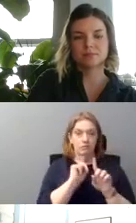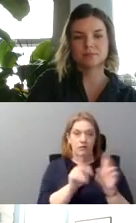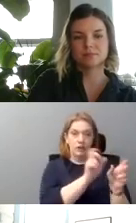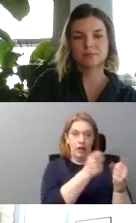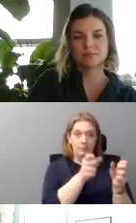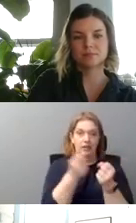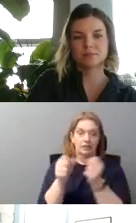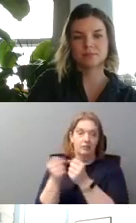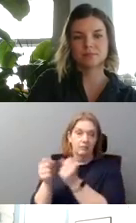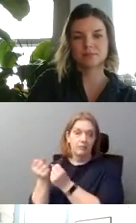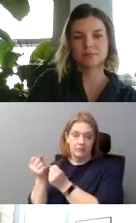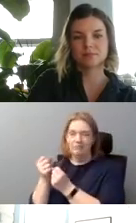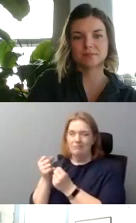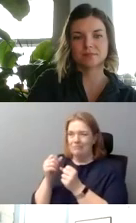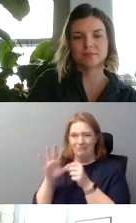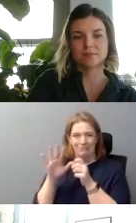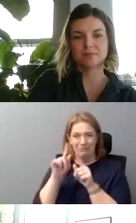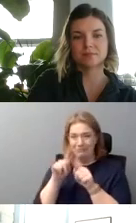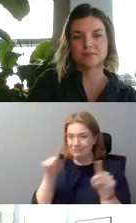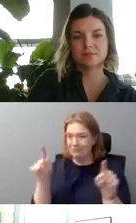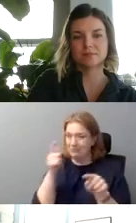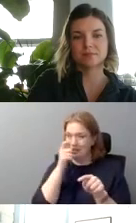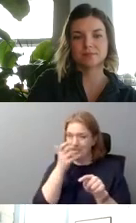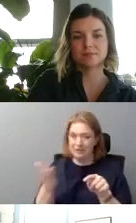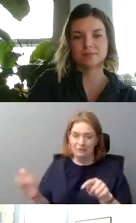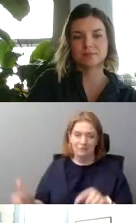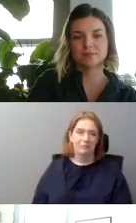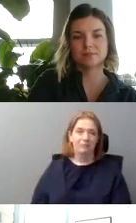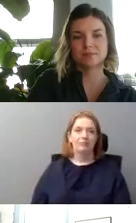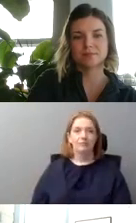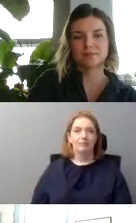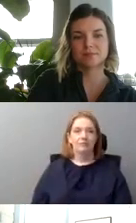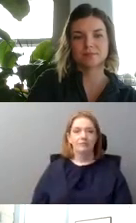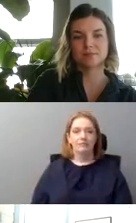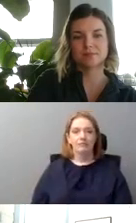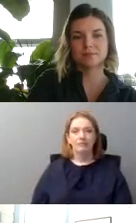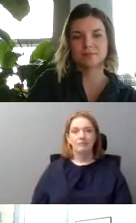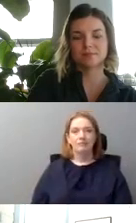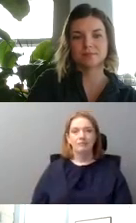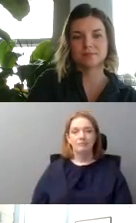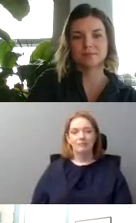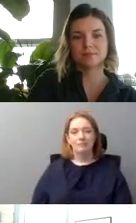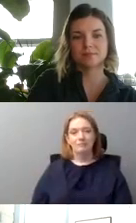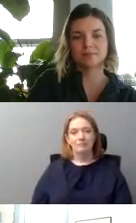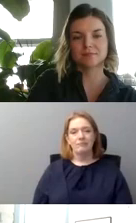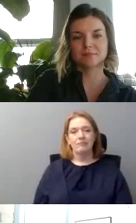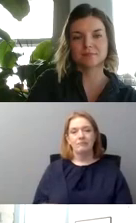full of all kinds of interesting things. And, you know, we're gonna...when we get the all clear to